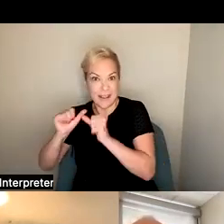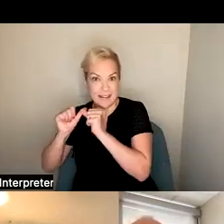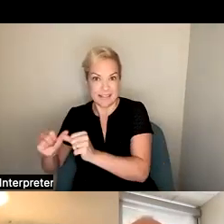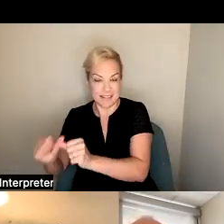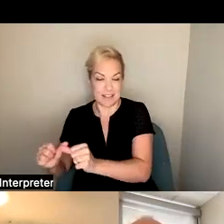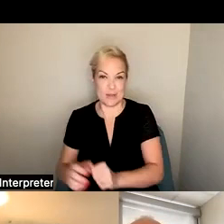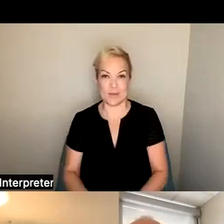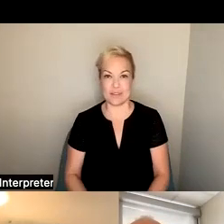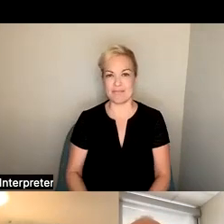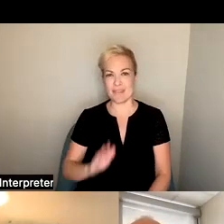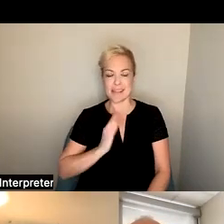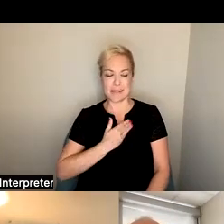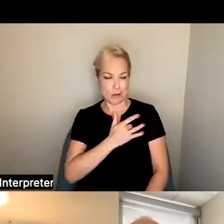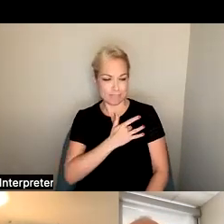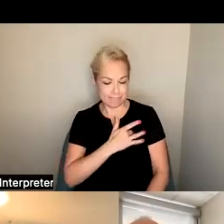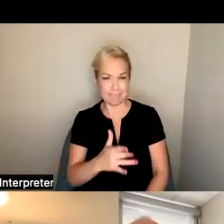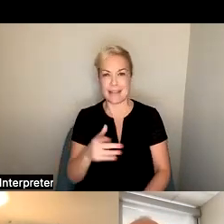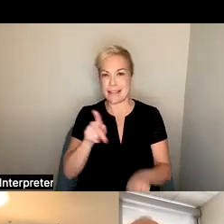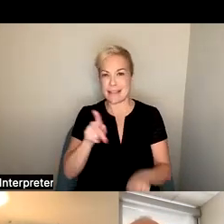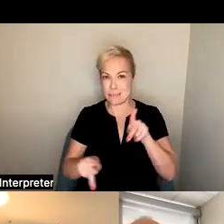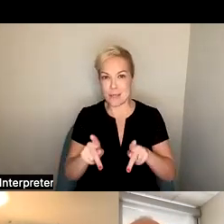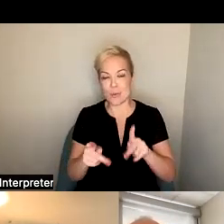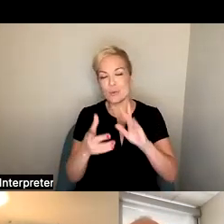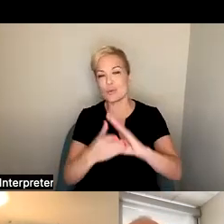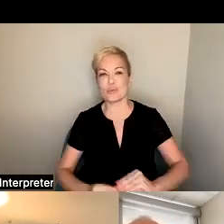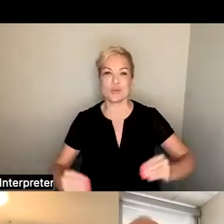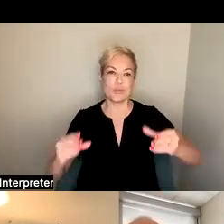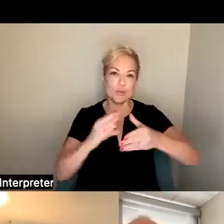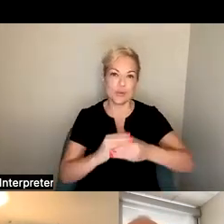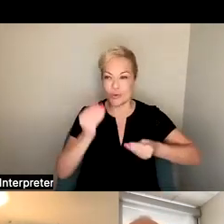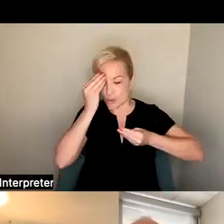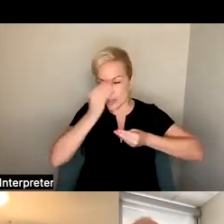What we have to learn is how to understand how the stories are passed through the generations,